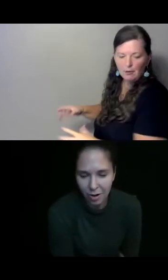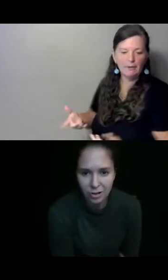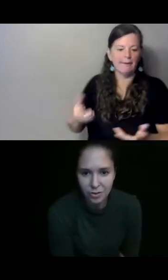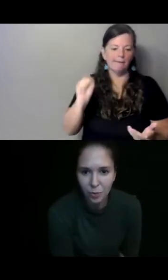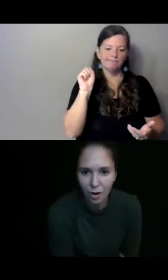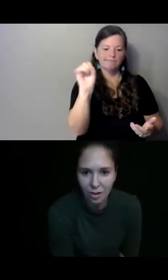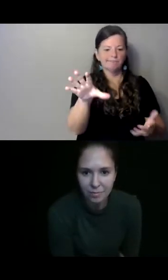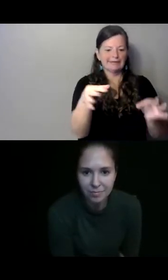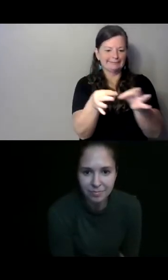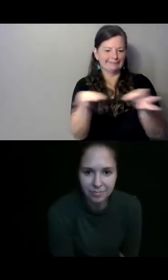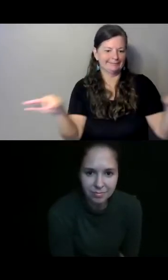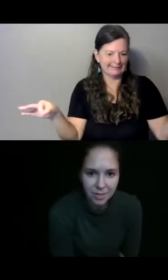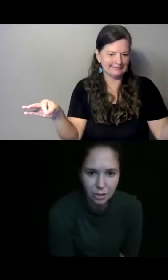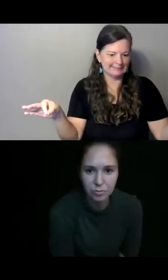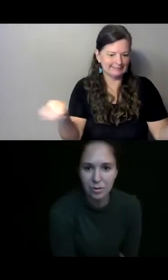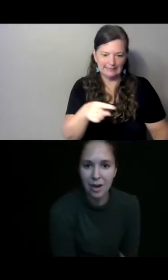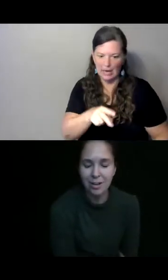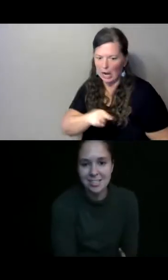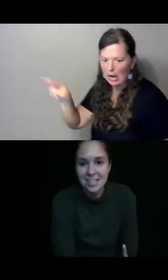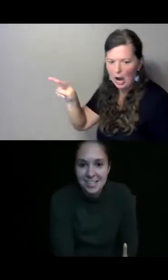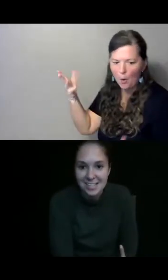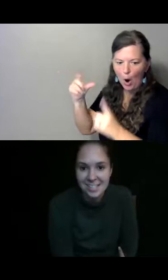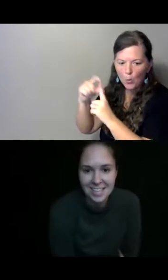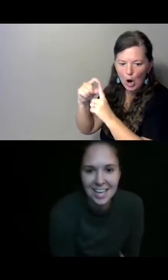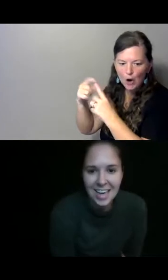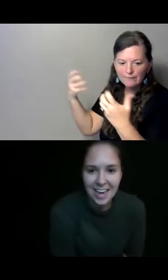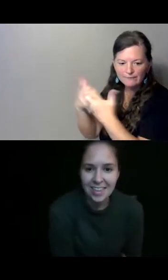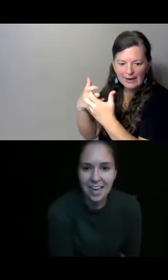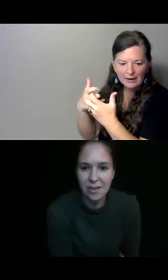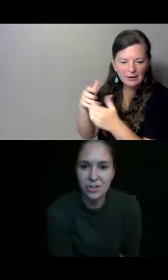all over the wall and you throw out a sentence and they have to